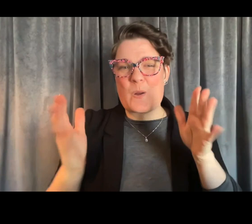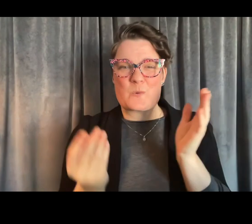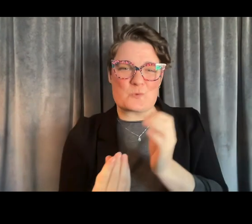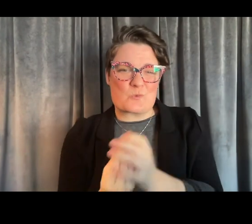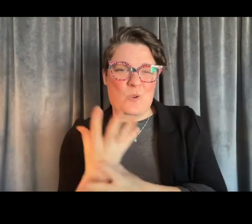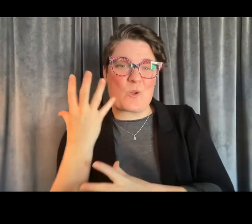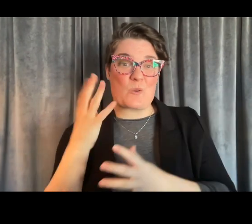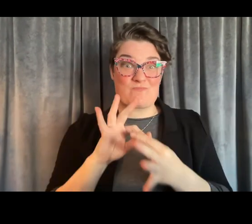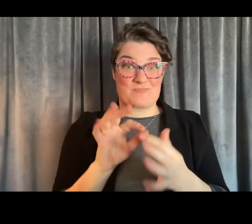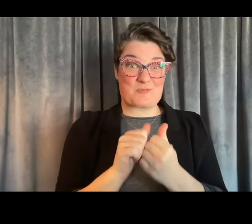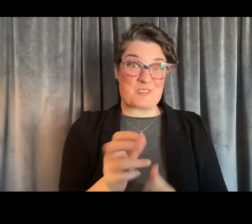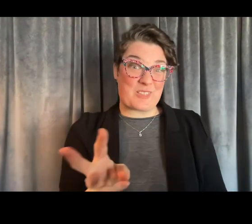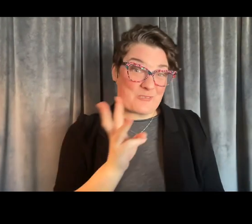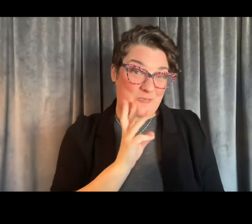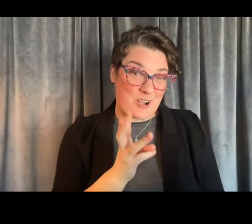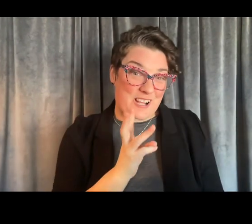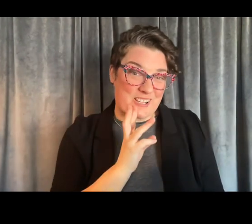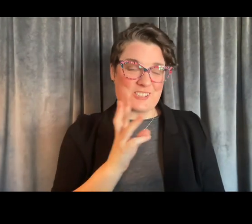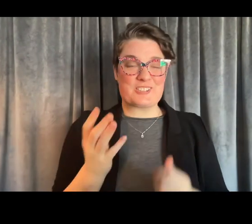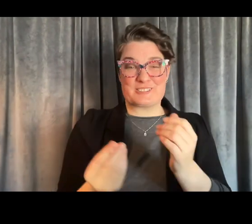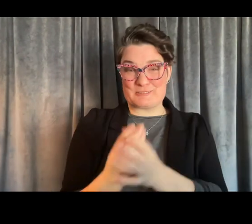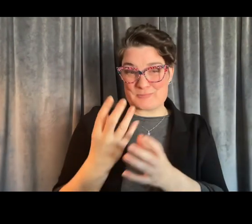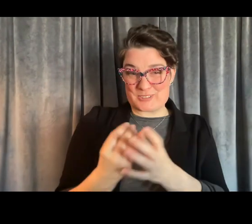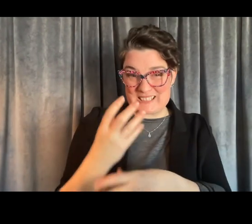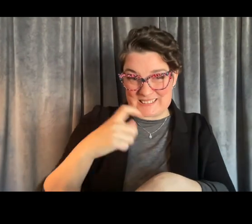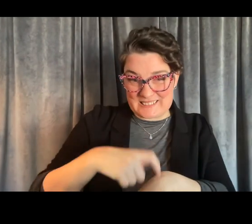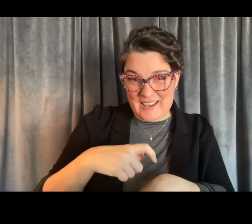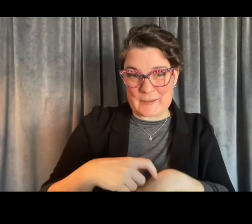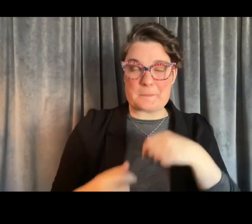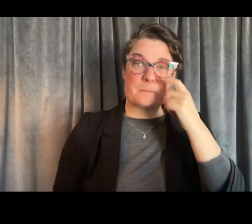it's connected with the spring, and in this world you're eating fruit